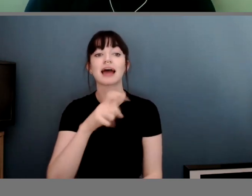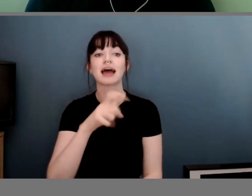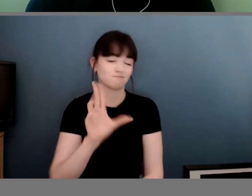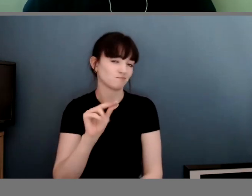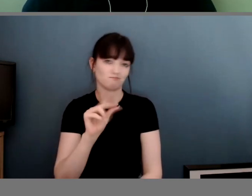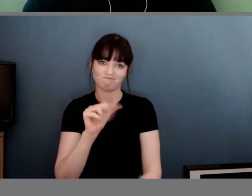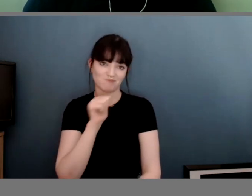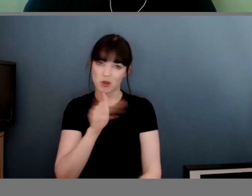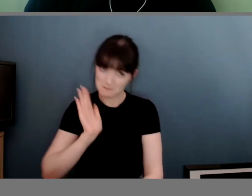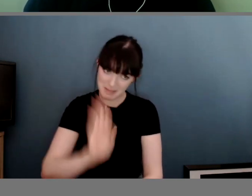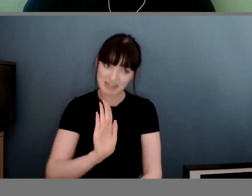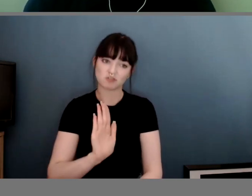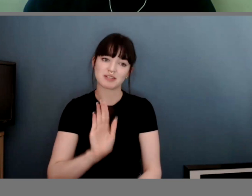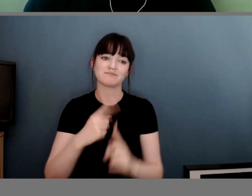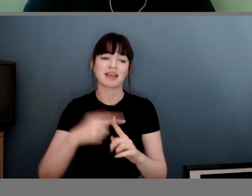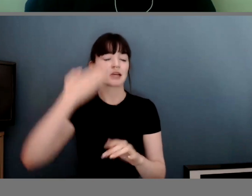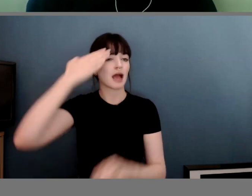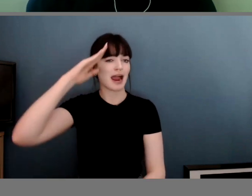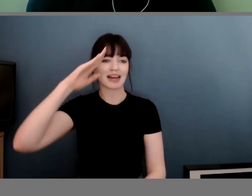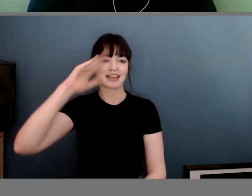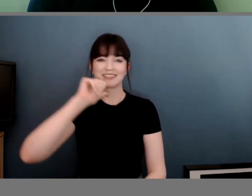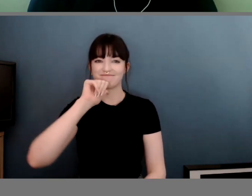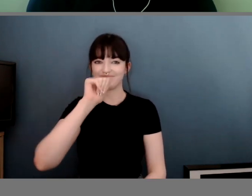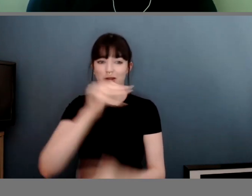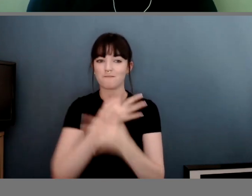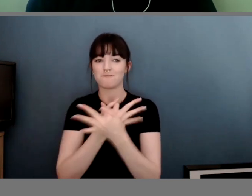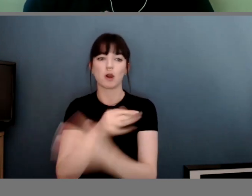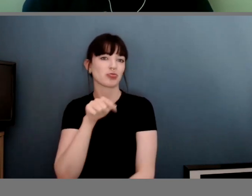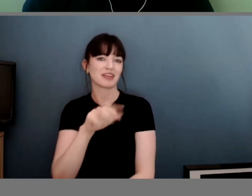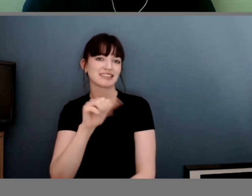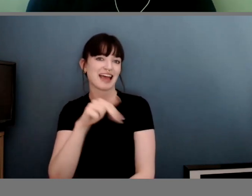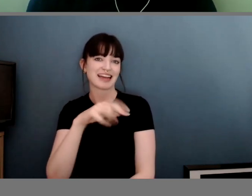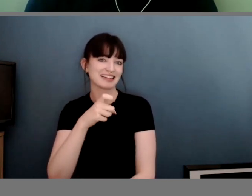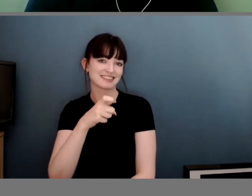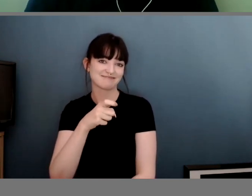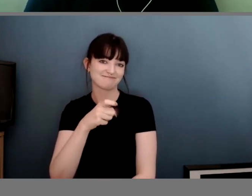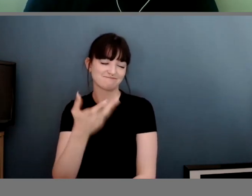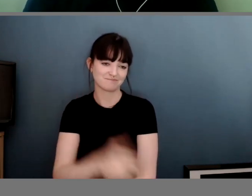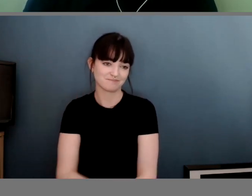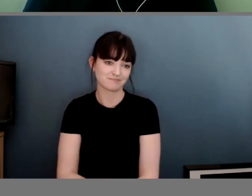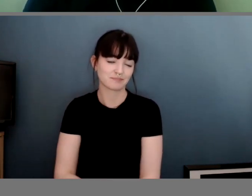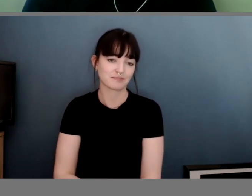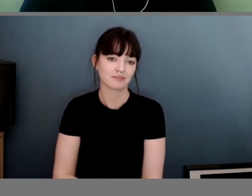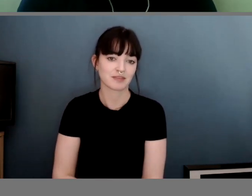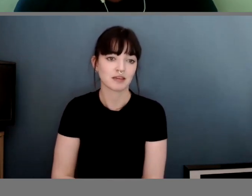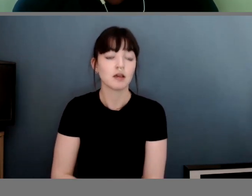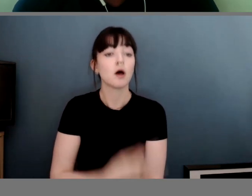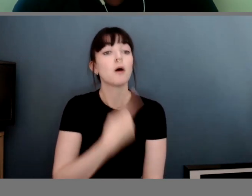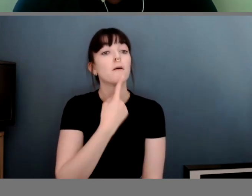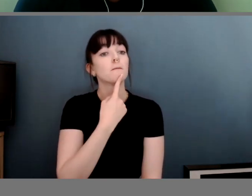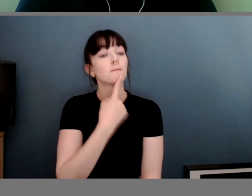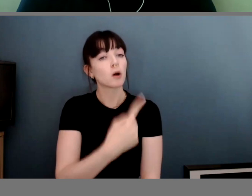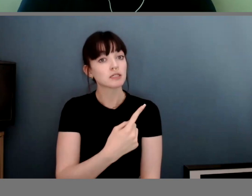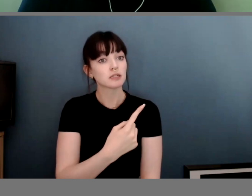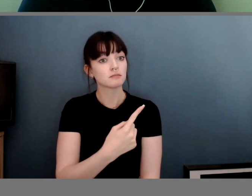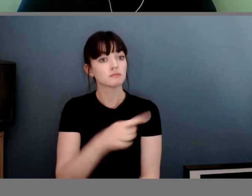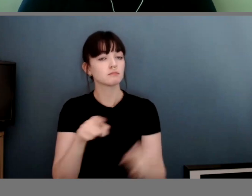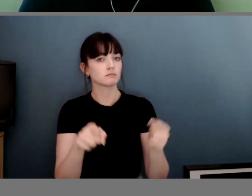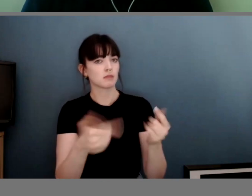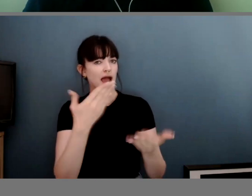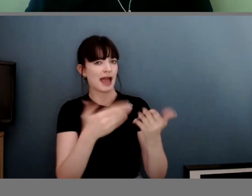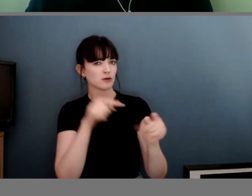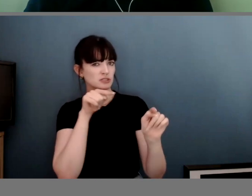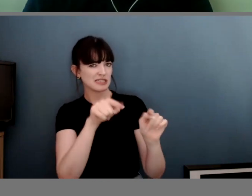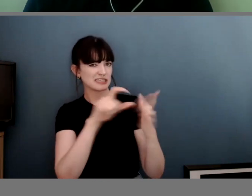adopted this annex and that's important to say. But where it does have direct impact is around a